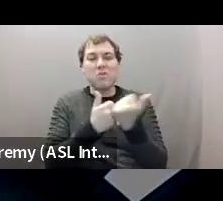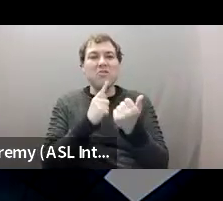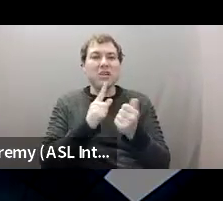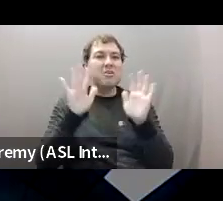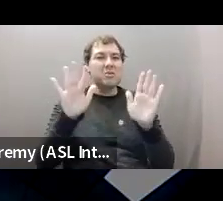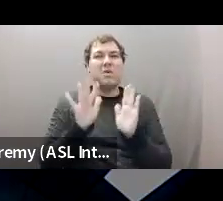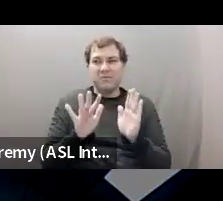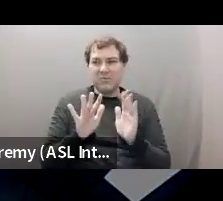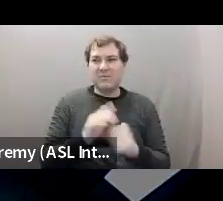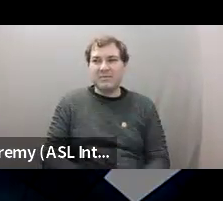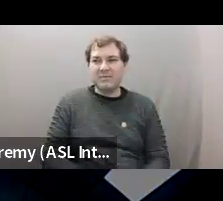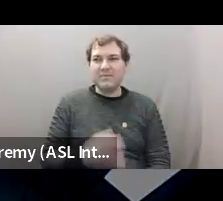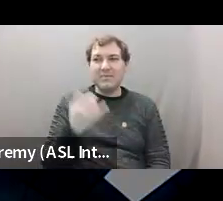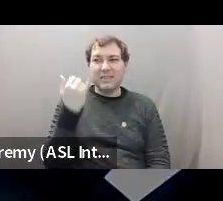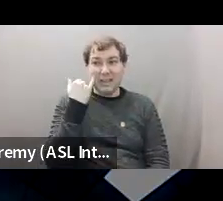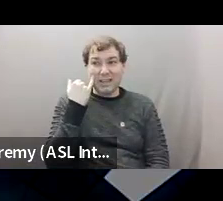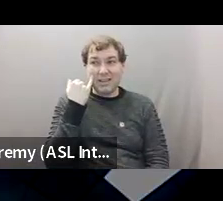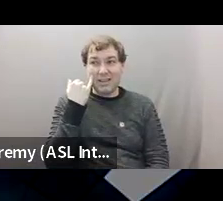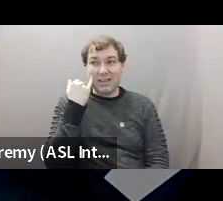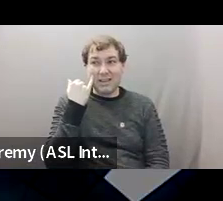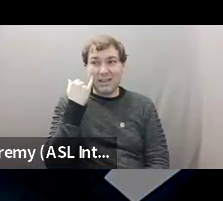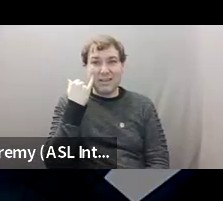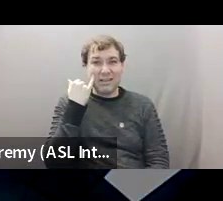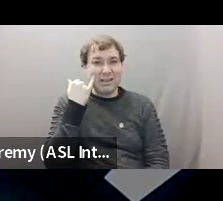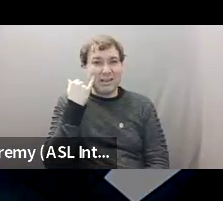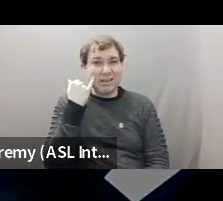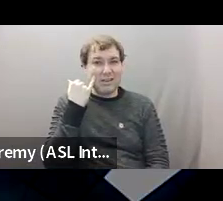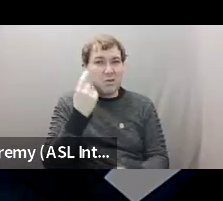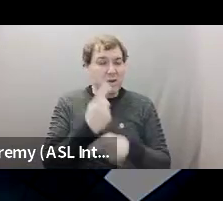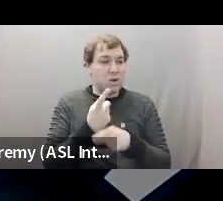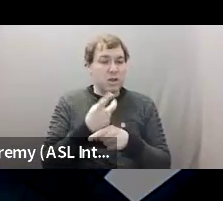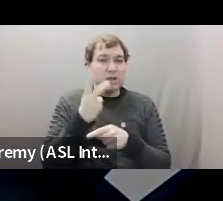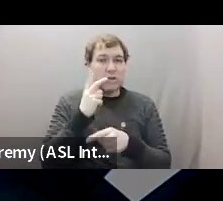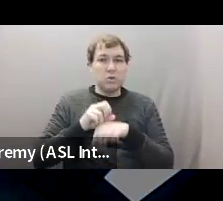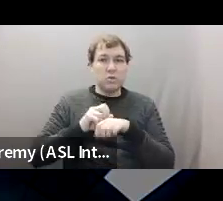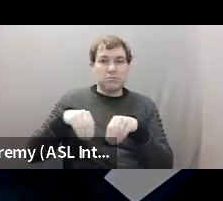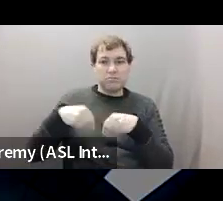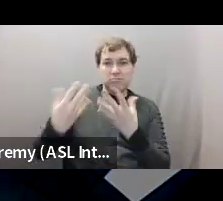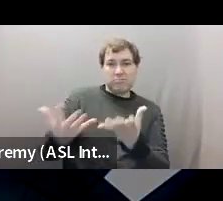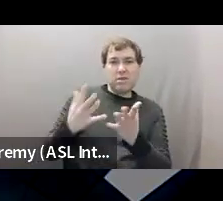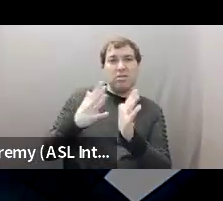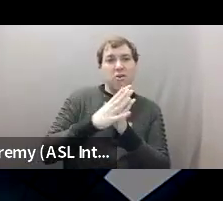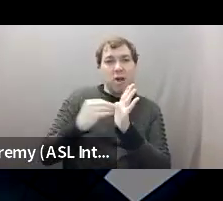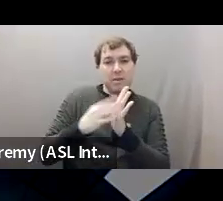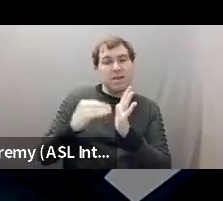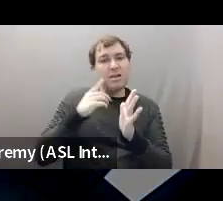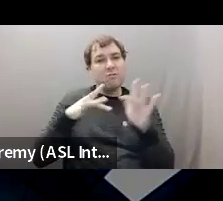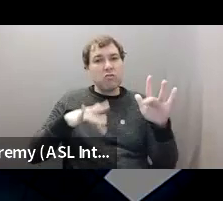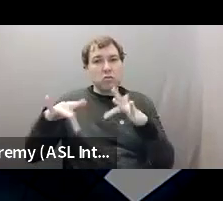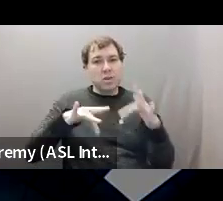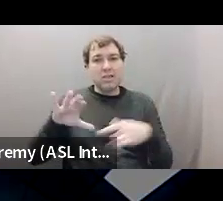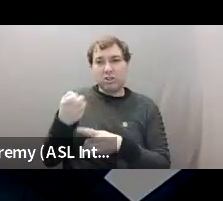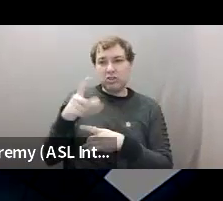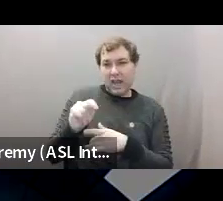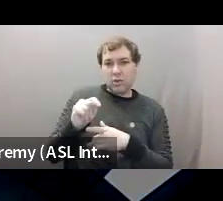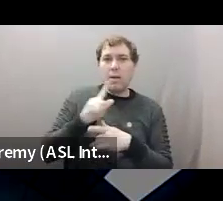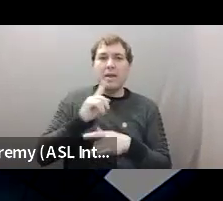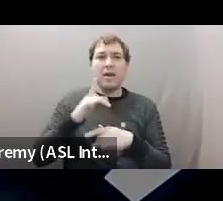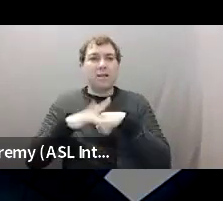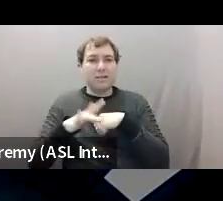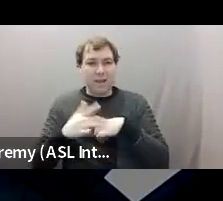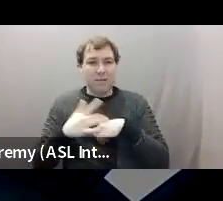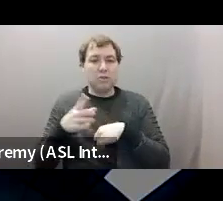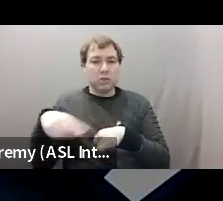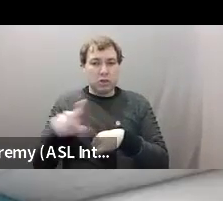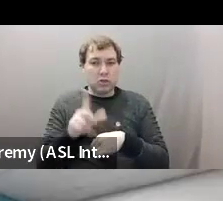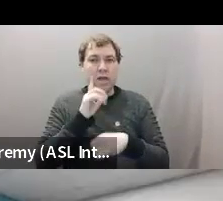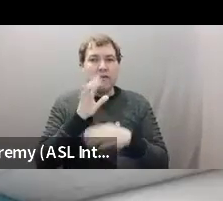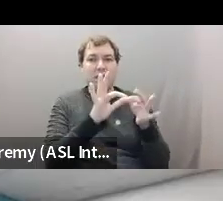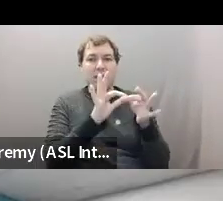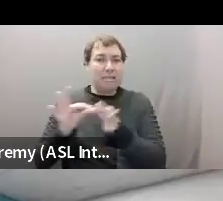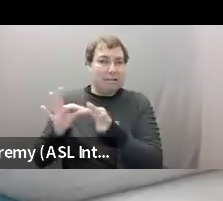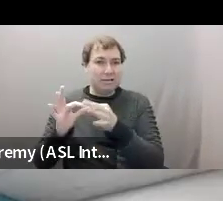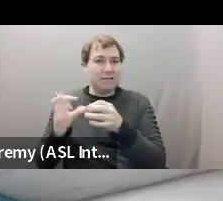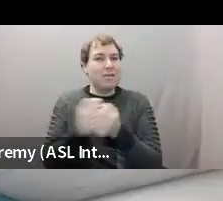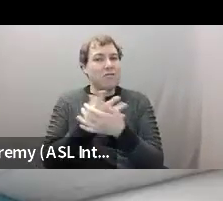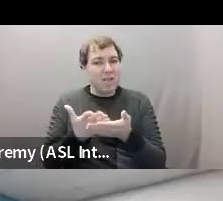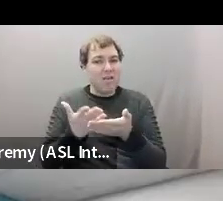Scott Birkenbuel (he, him) VP APRIL: And if I'm not if I'm not mistaken. The. When you receive your your copy of the recording, the chats should be all available on there to you, too, so you'll have all these links, all these useful links that people have added in.